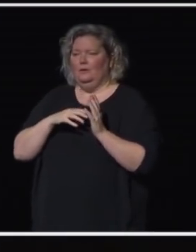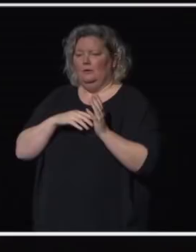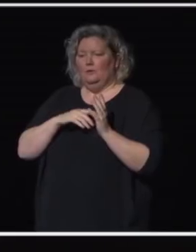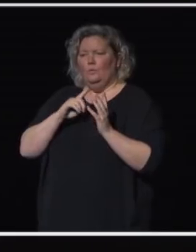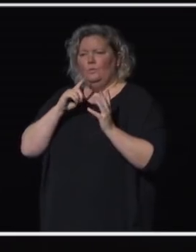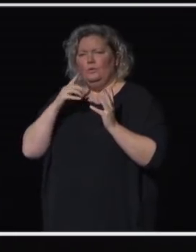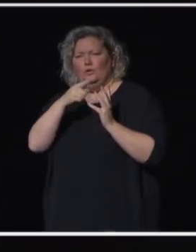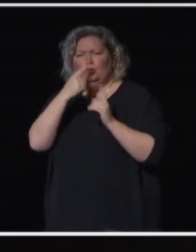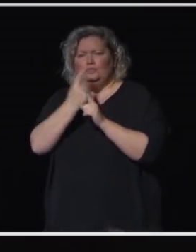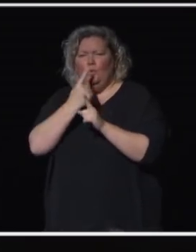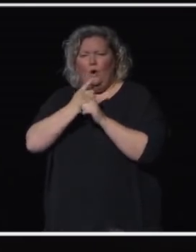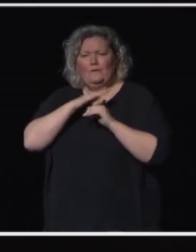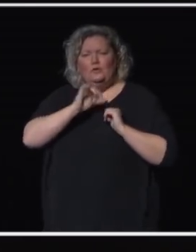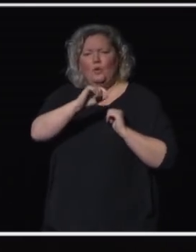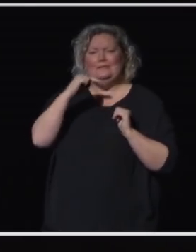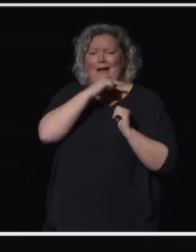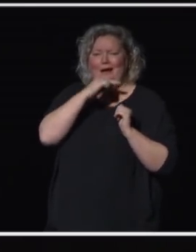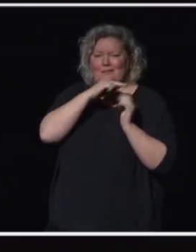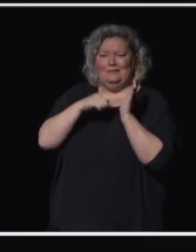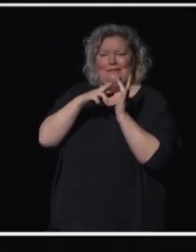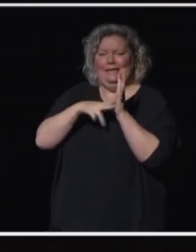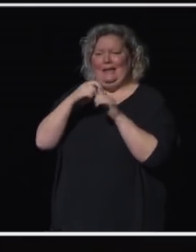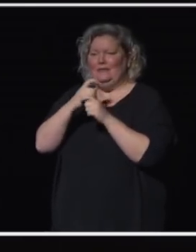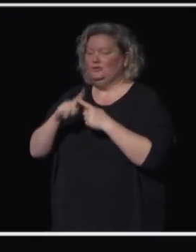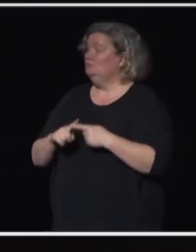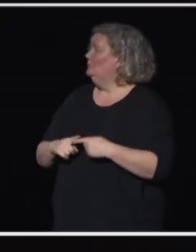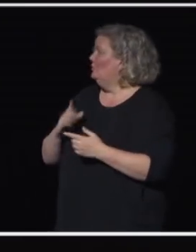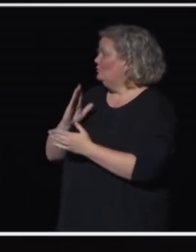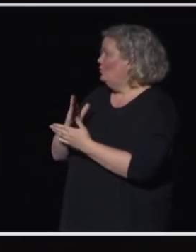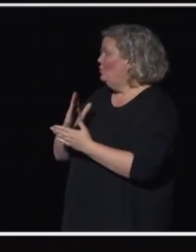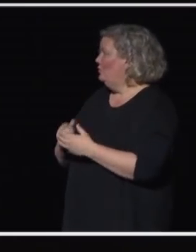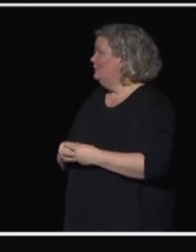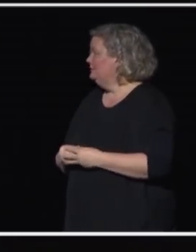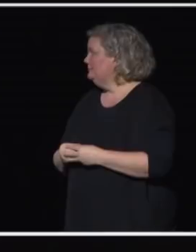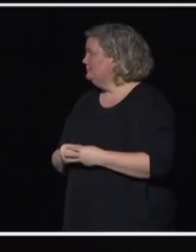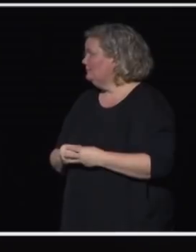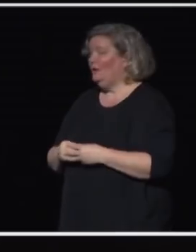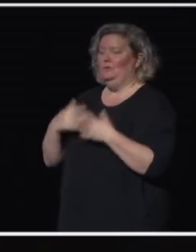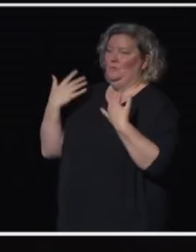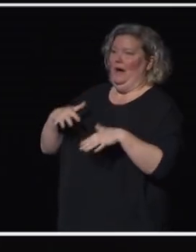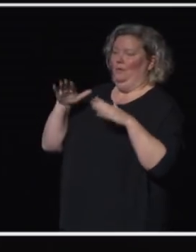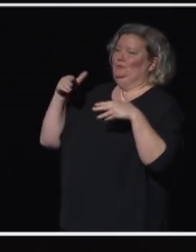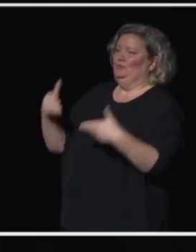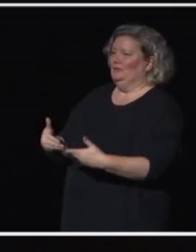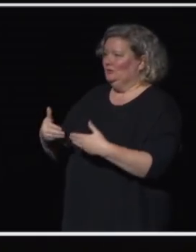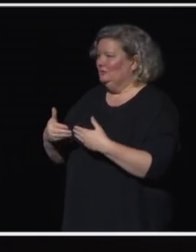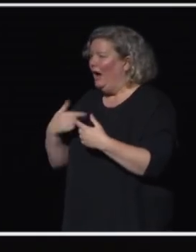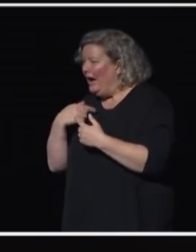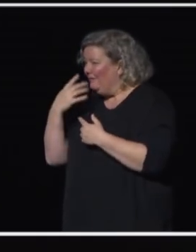where you're addressing your son, your teenage son. Sure. That was a tremendous introduction. Regrettably I have to make one small correction.